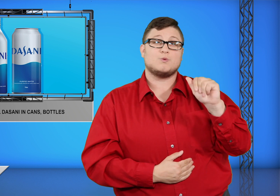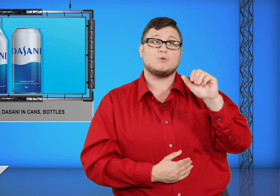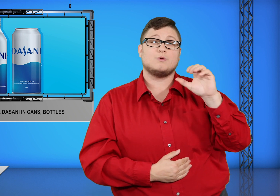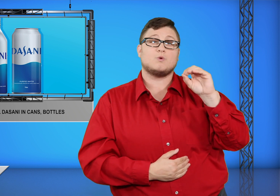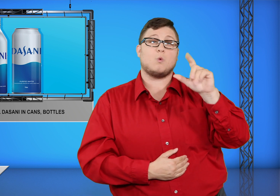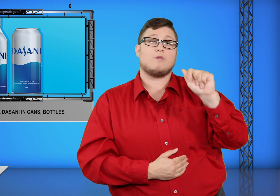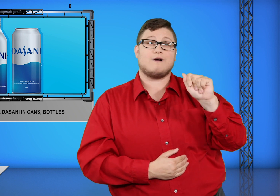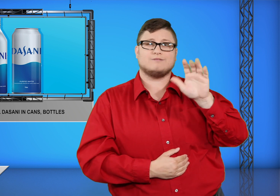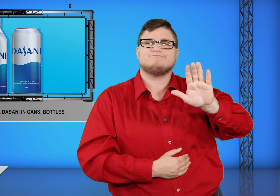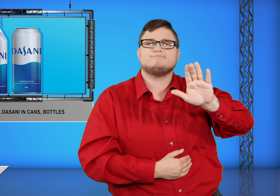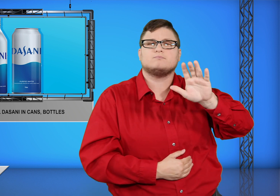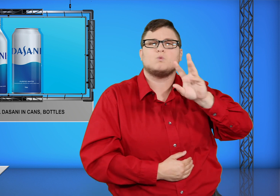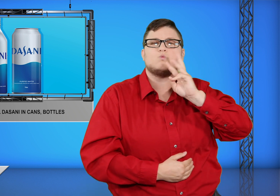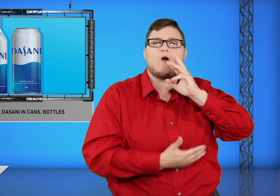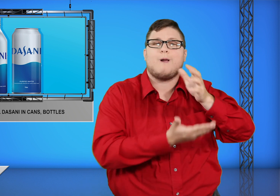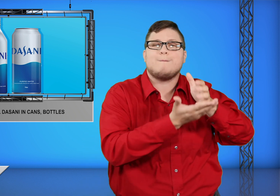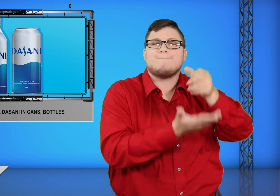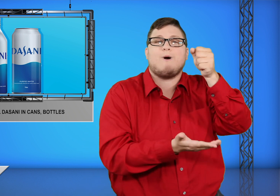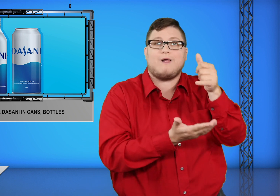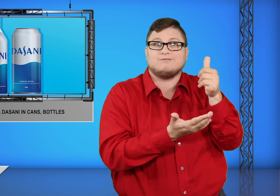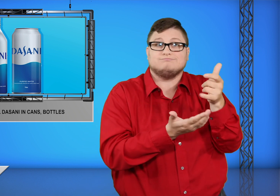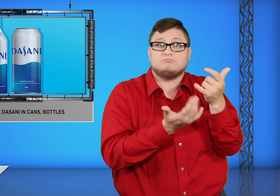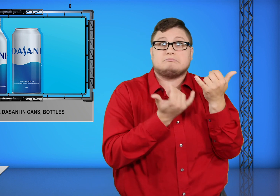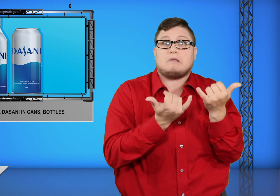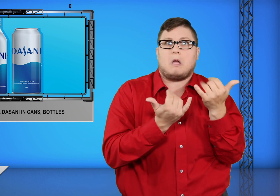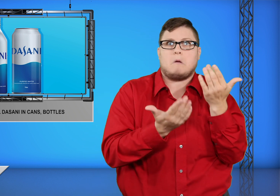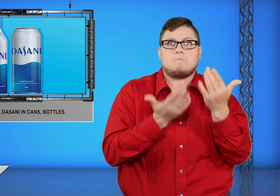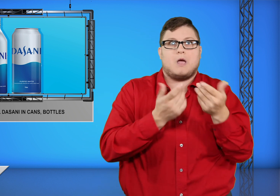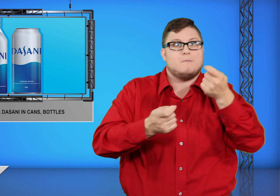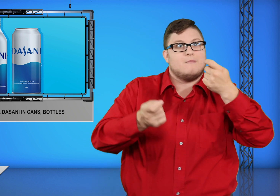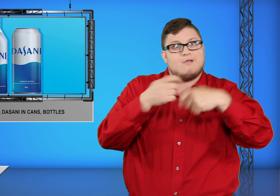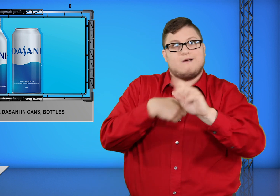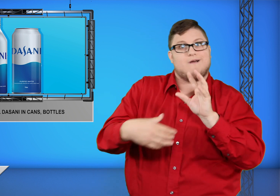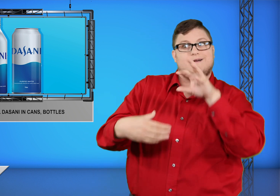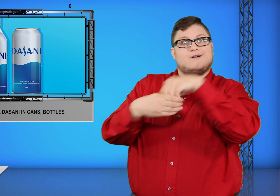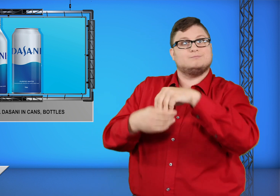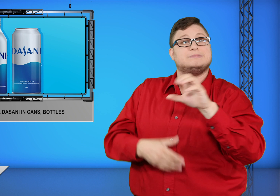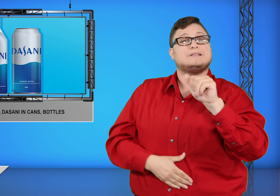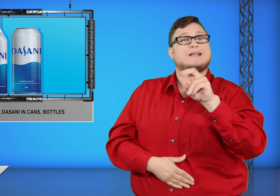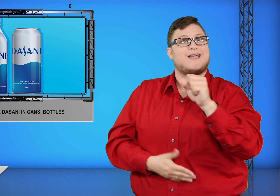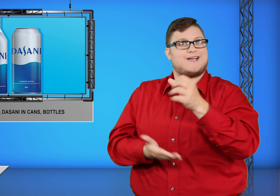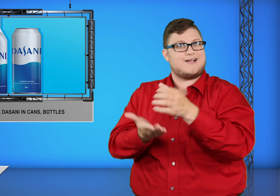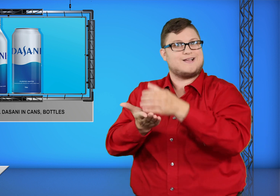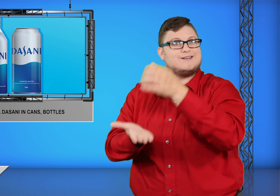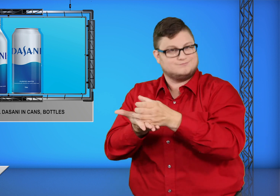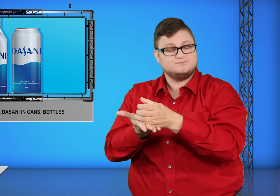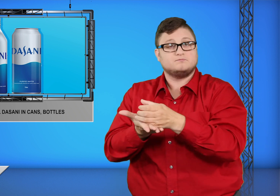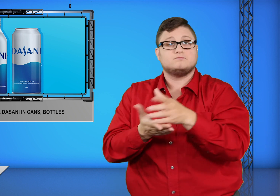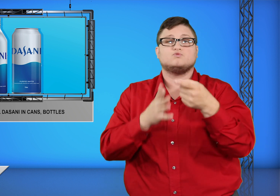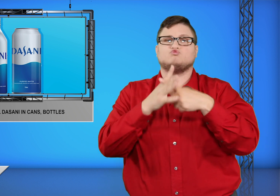The next bottle of water Coca-Cola sells you as you might come in a can.